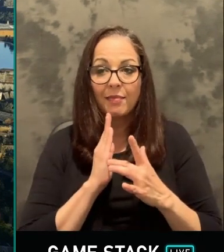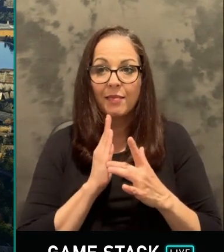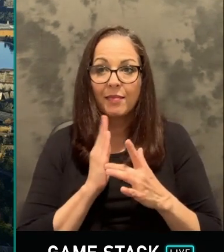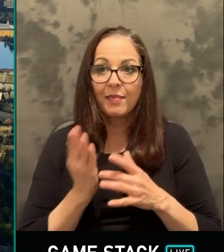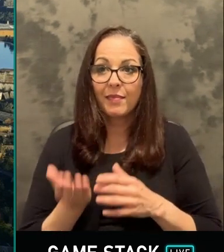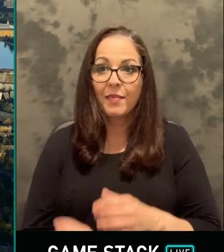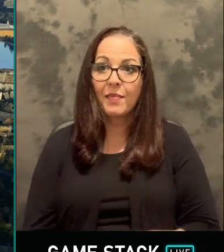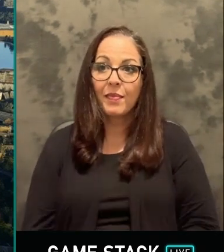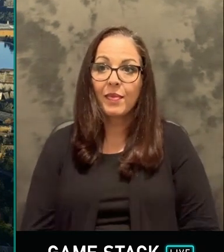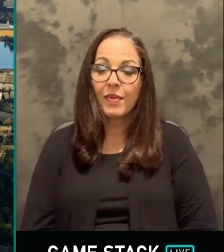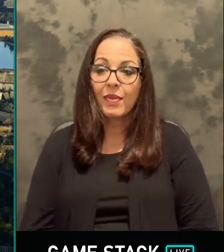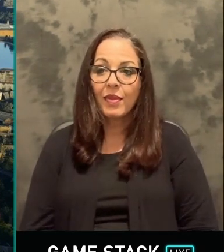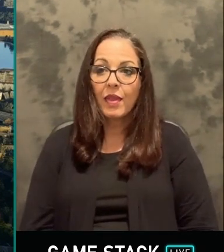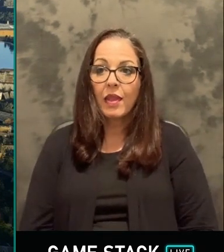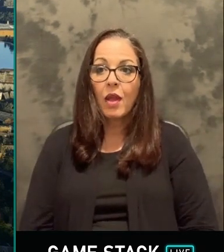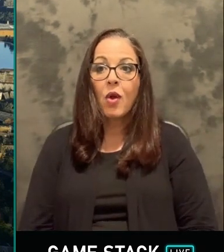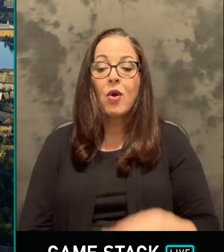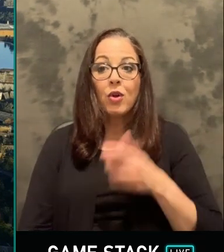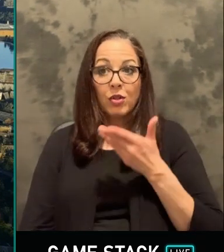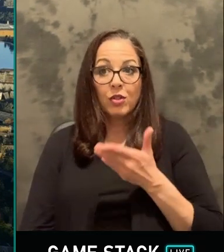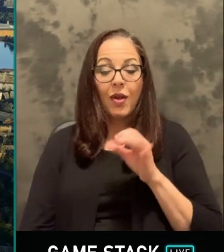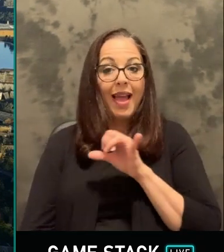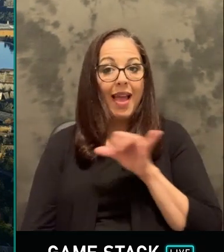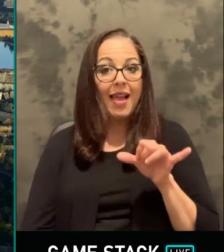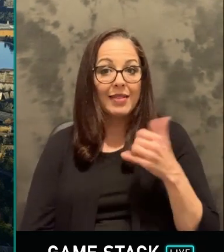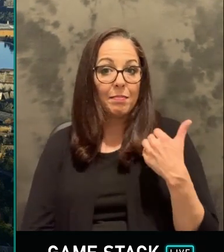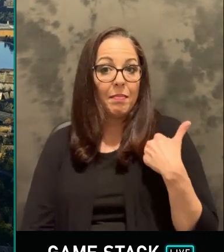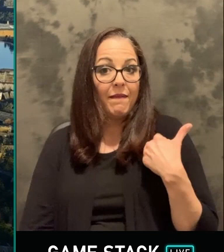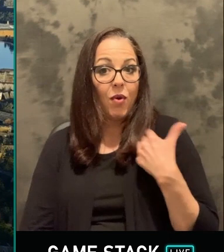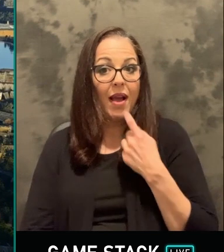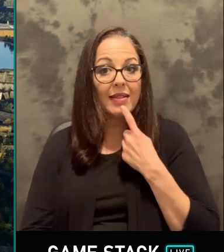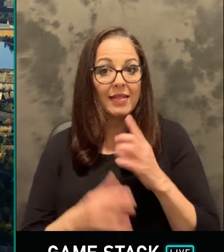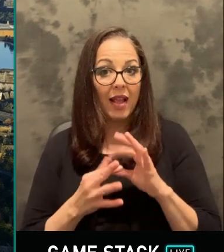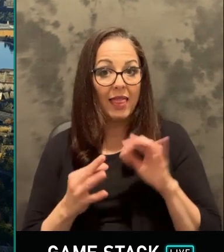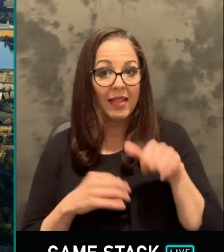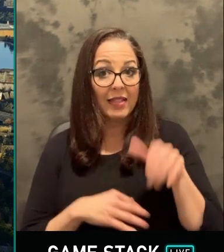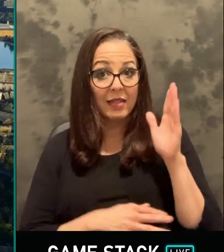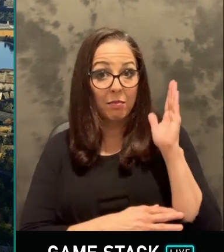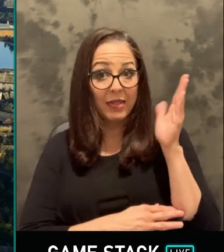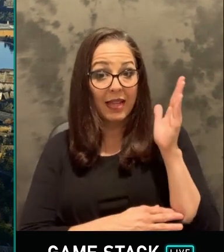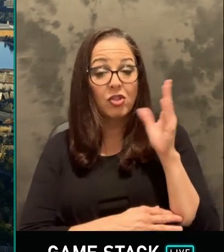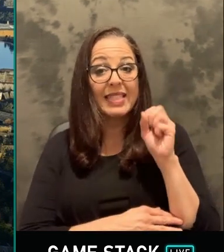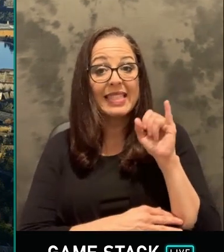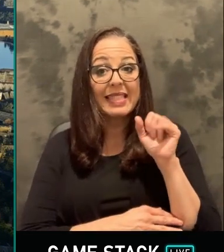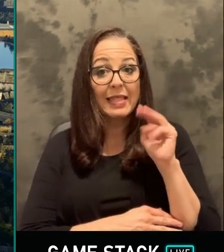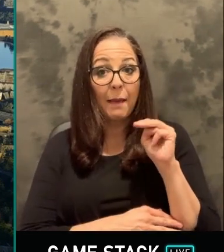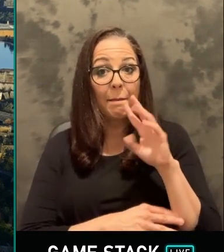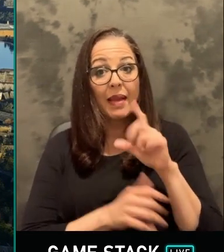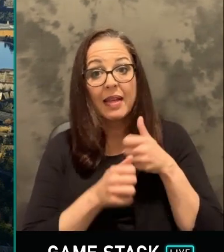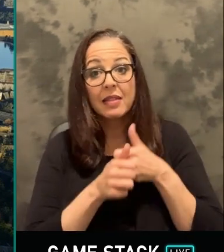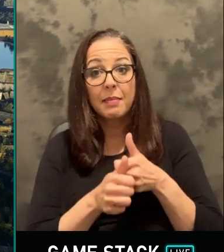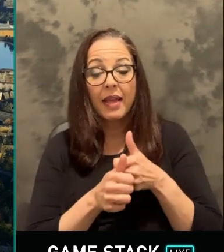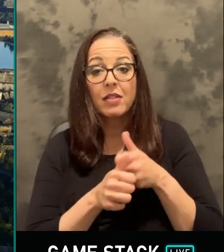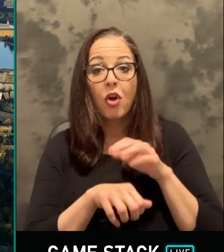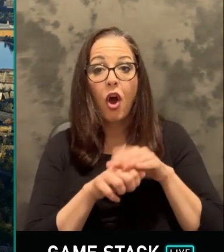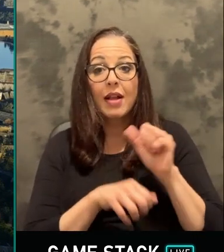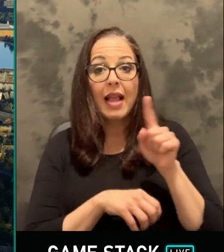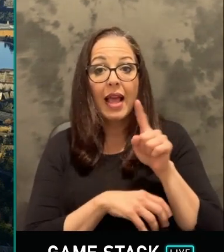So, I said earlier in this presentation, the theme is initially based on Azure Bing Map. But as you can imagine,